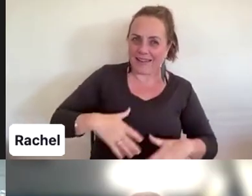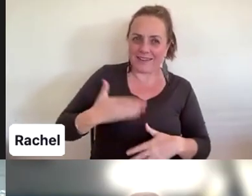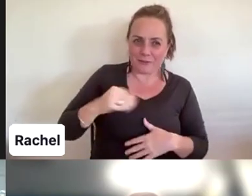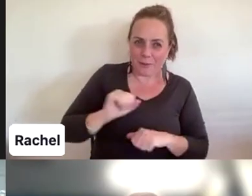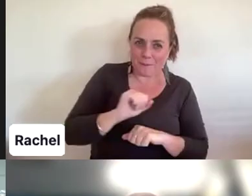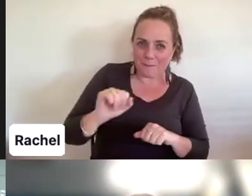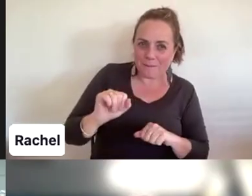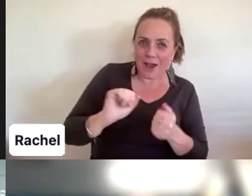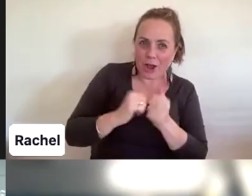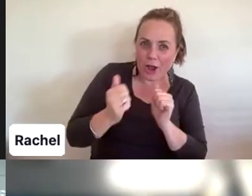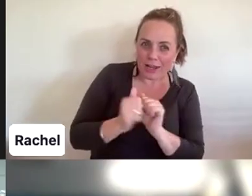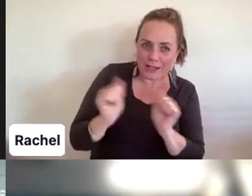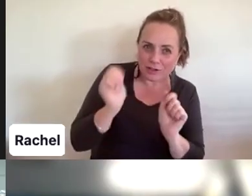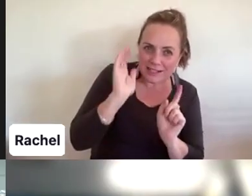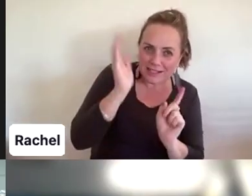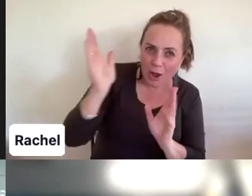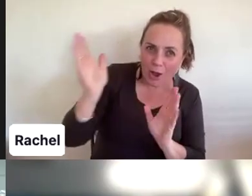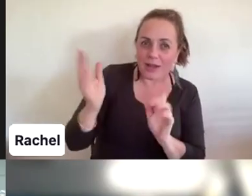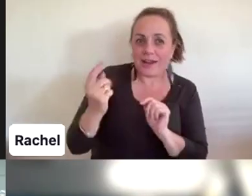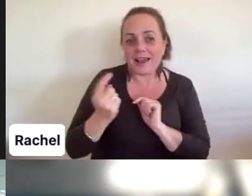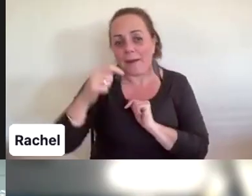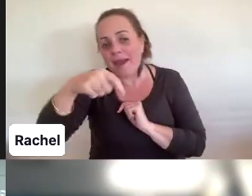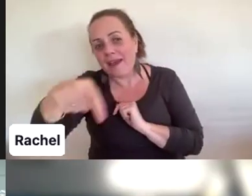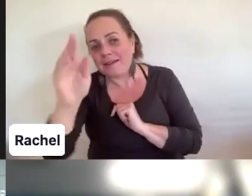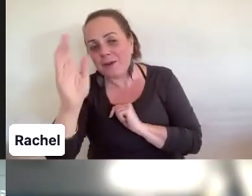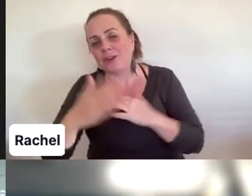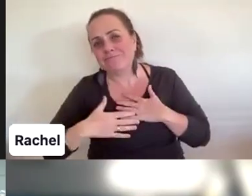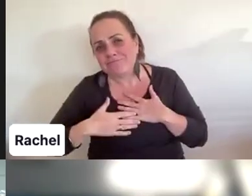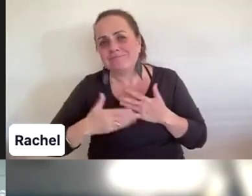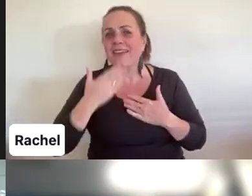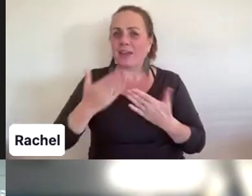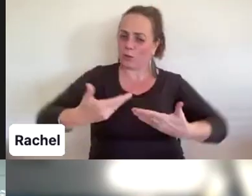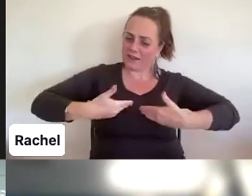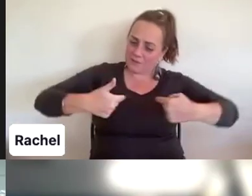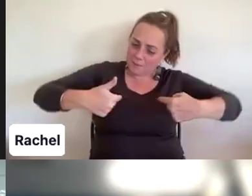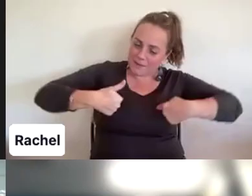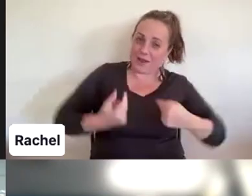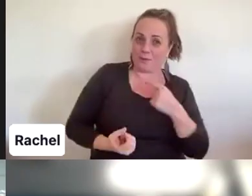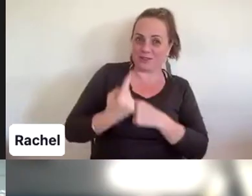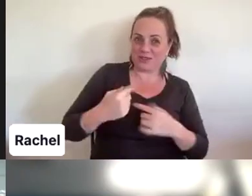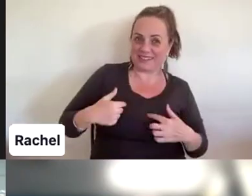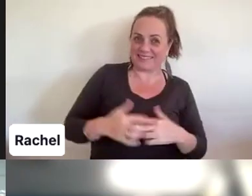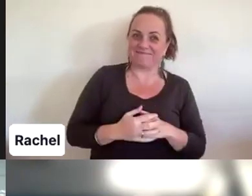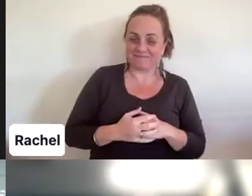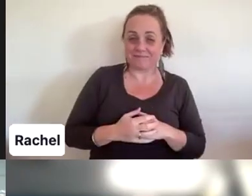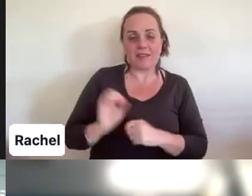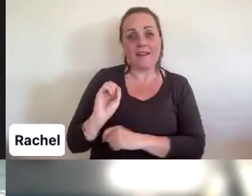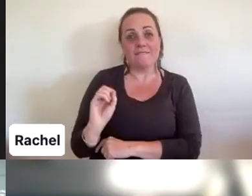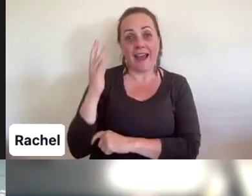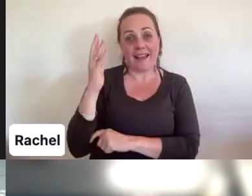already spoken and are still to come, so thank you for the opportunity. From a Whaikaha perspective,